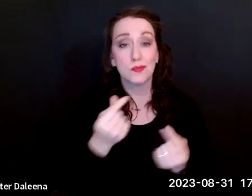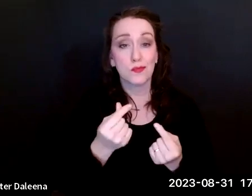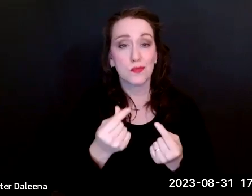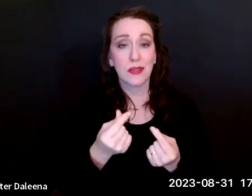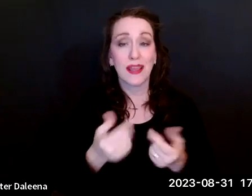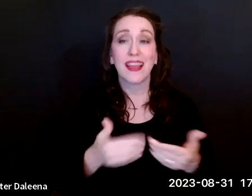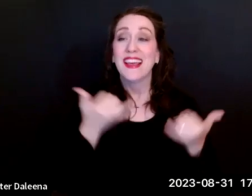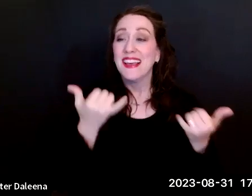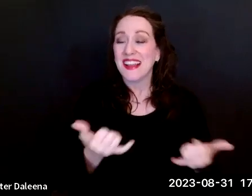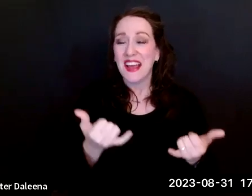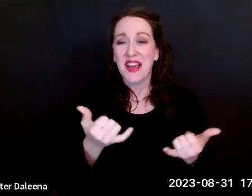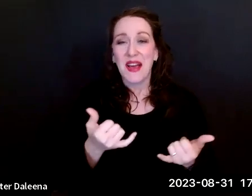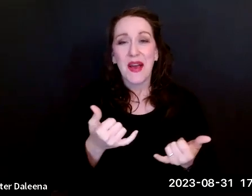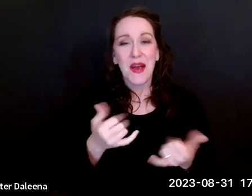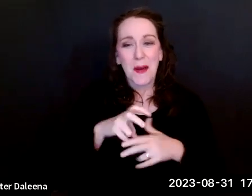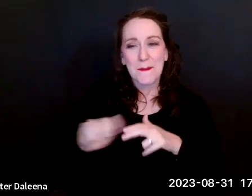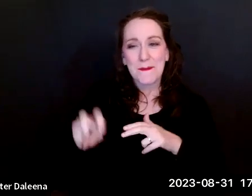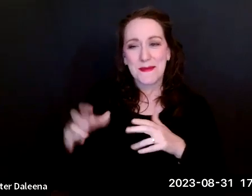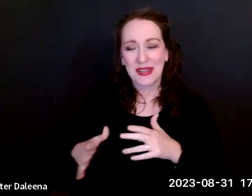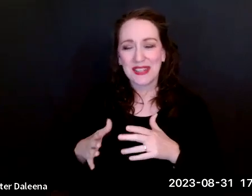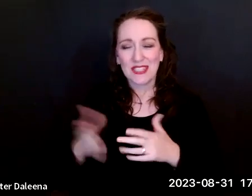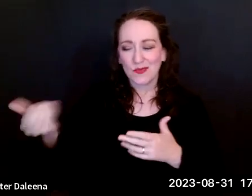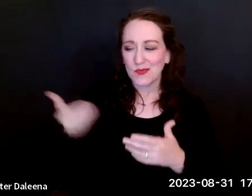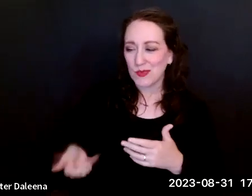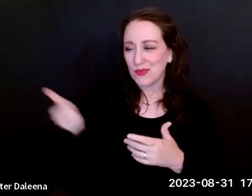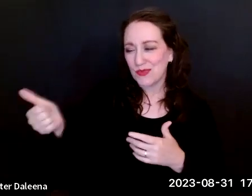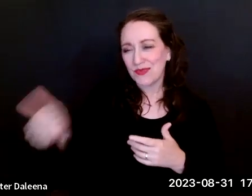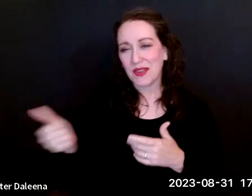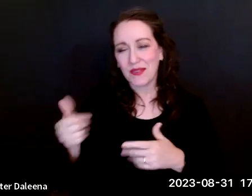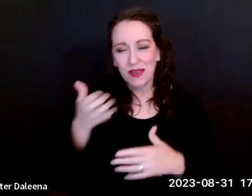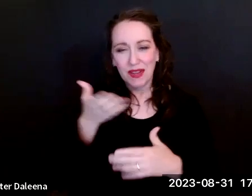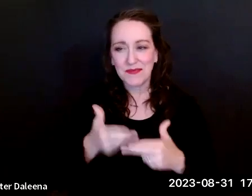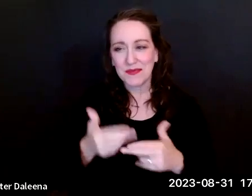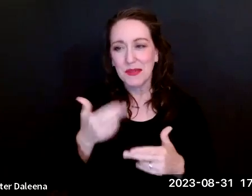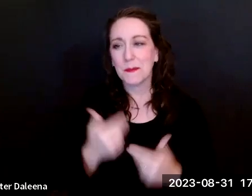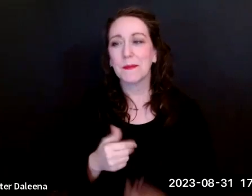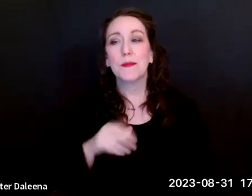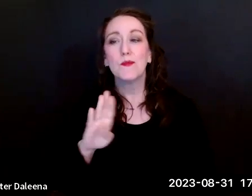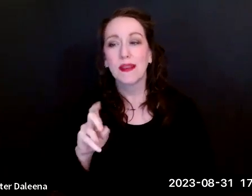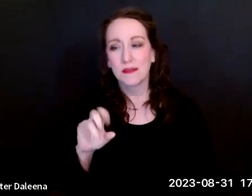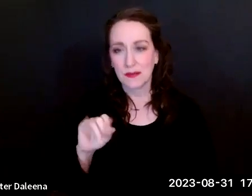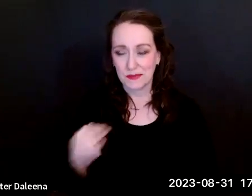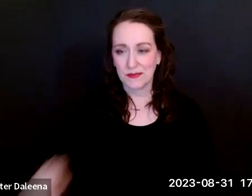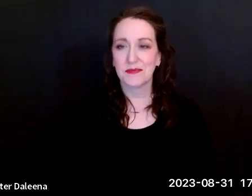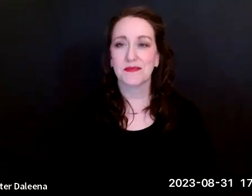some of our panelists to introduce themselves as I call on you um Brandon hello thank you